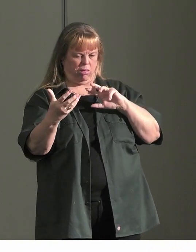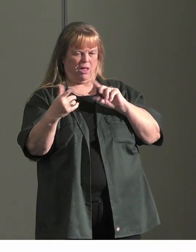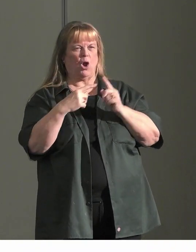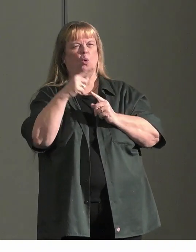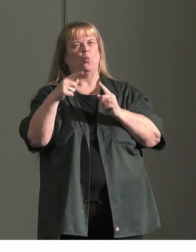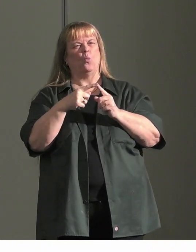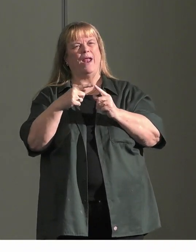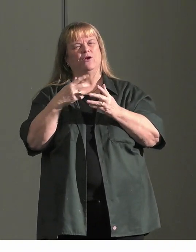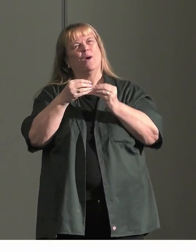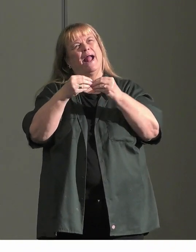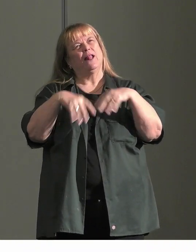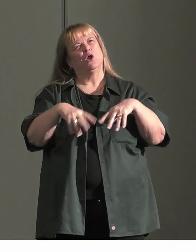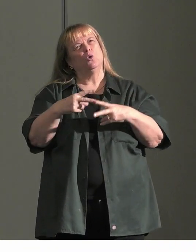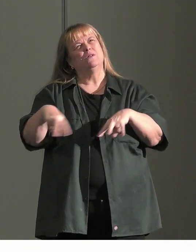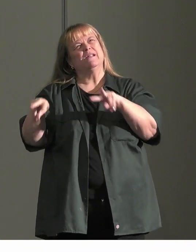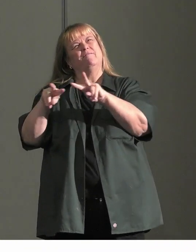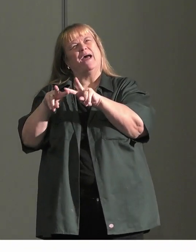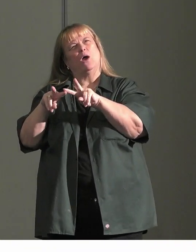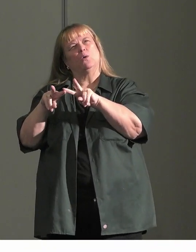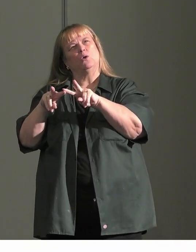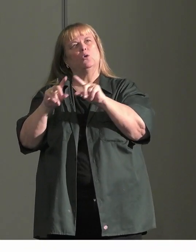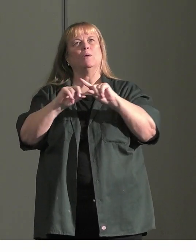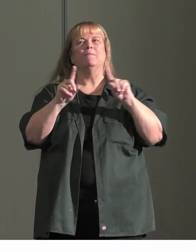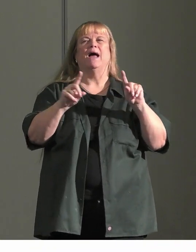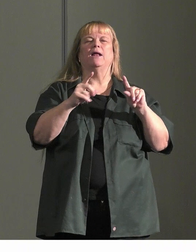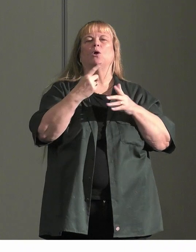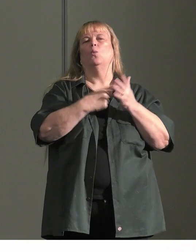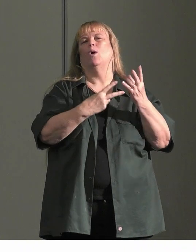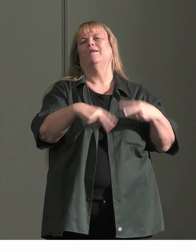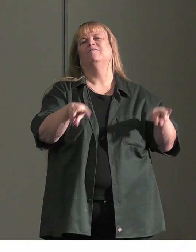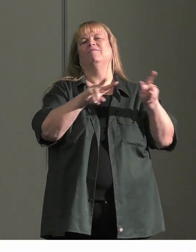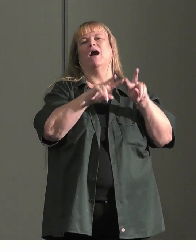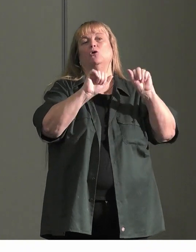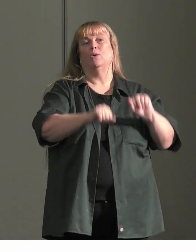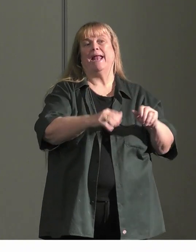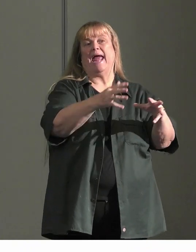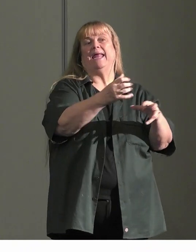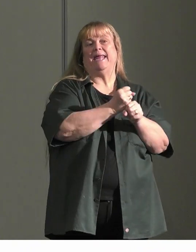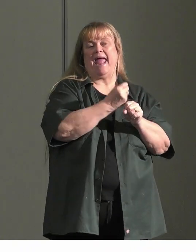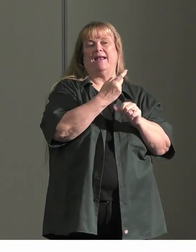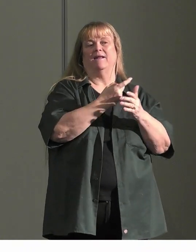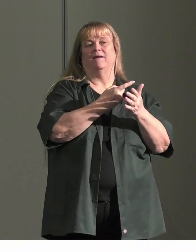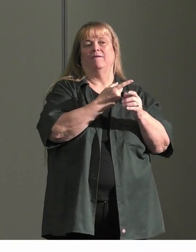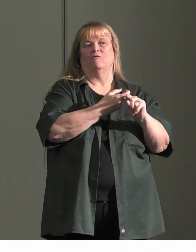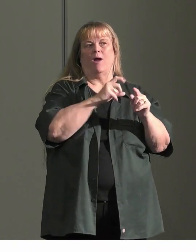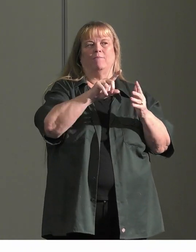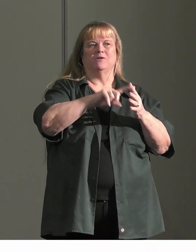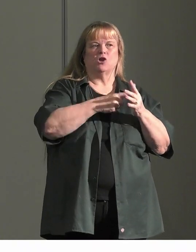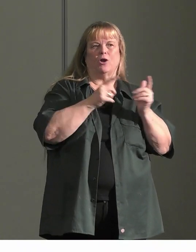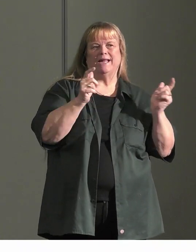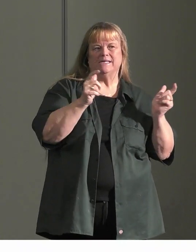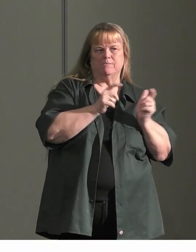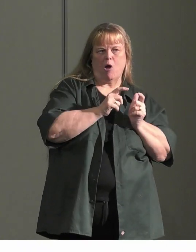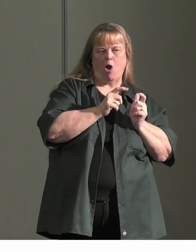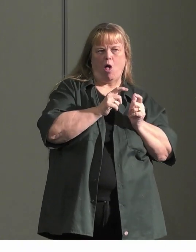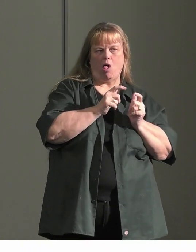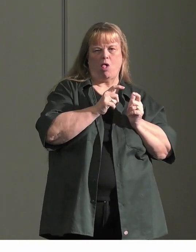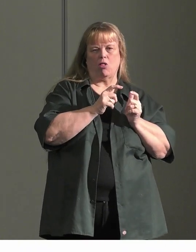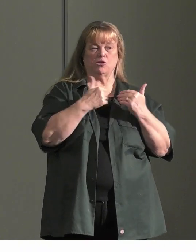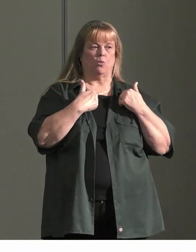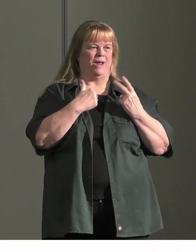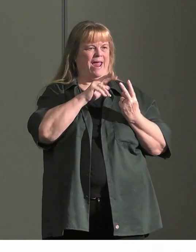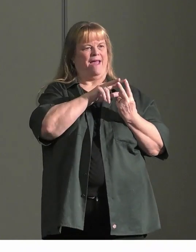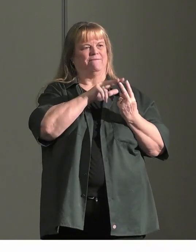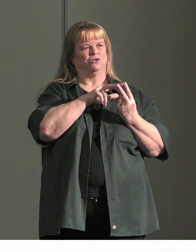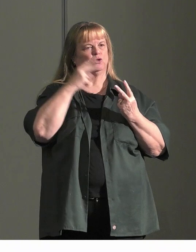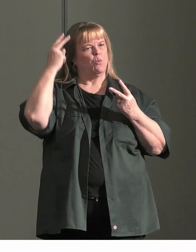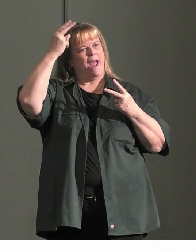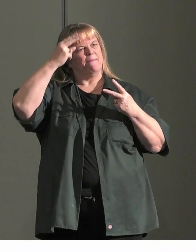I lose value. But what value can I get from smart -- starting small. And so we have two hypothesis.